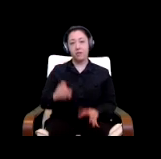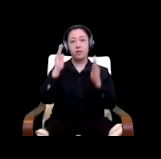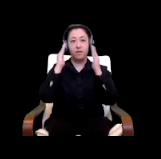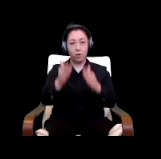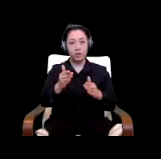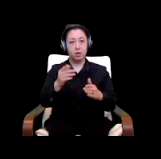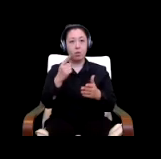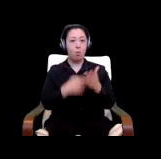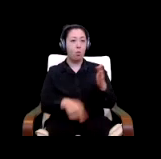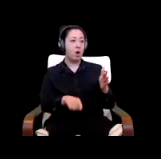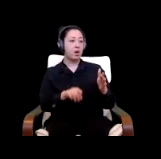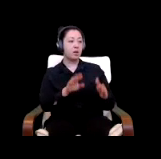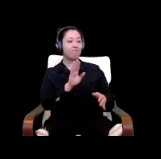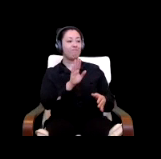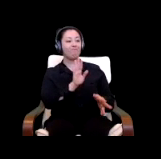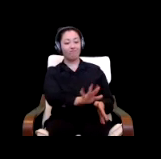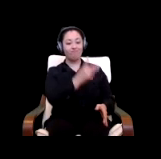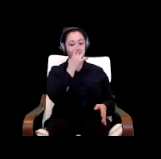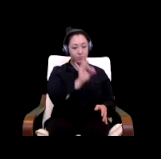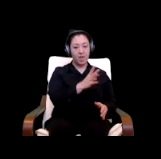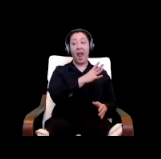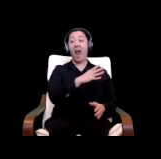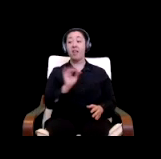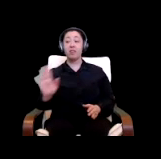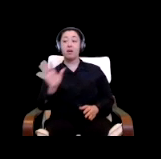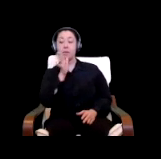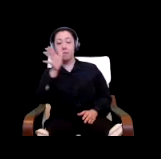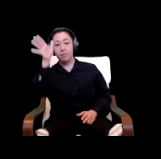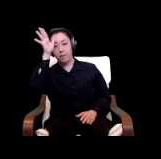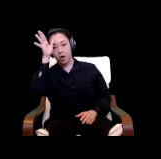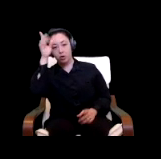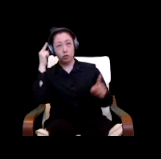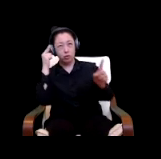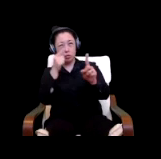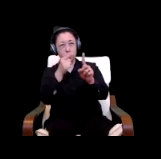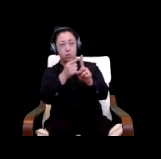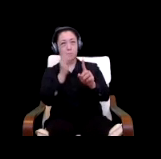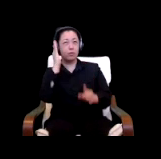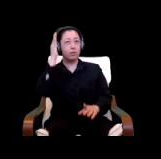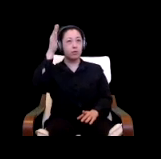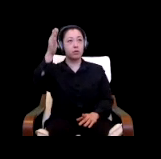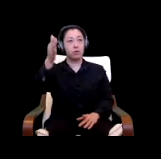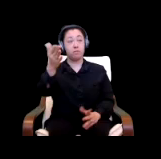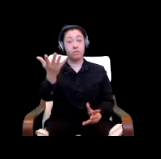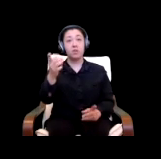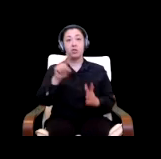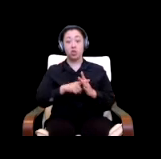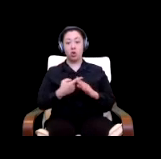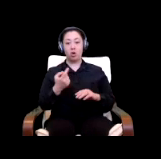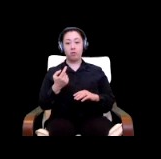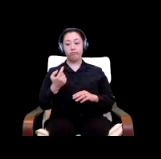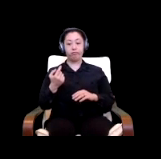long-term goals are, and starting to work on the functional skills early is key but